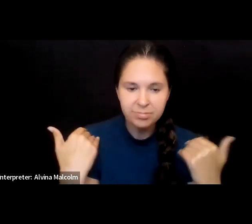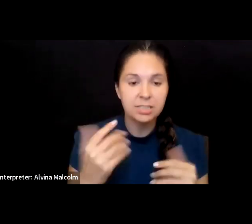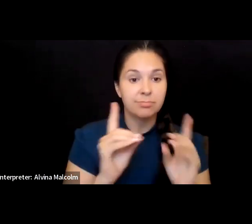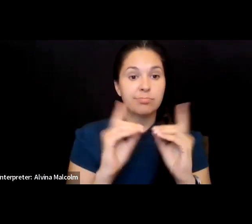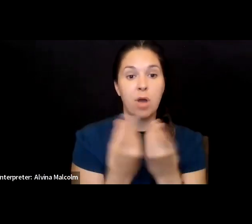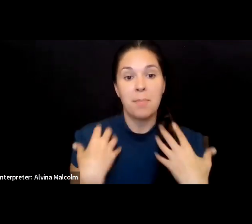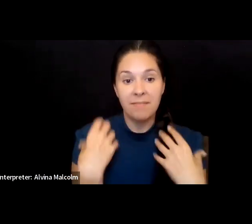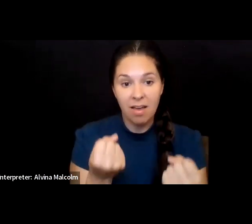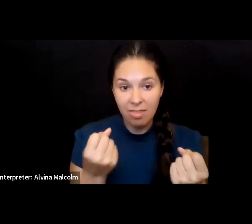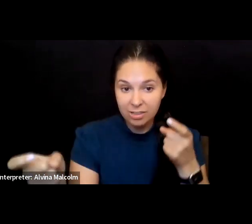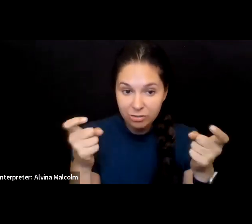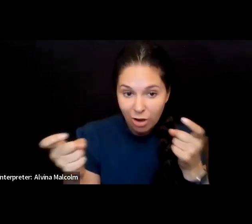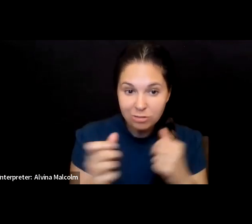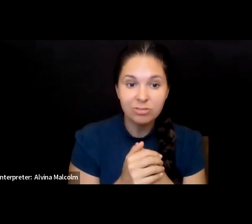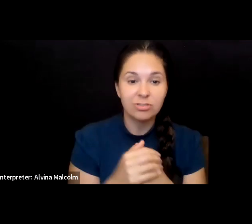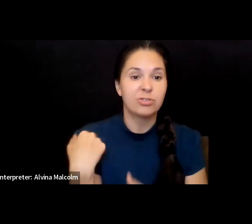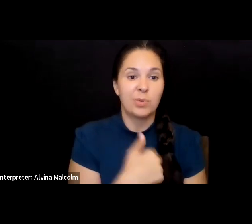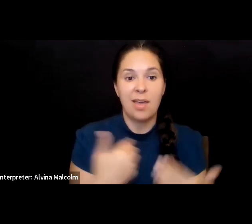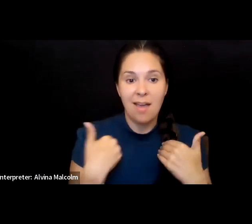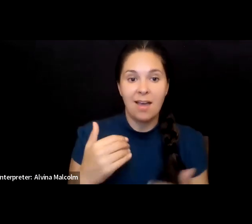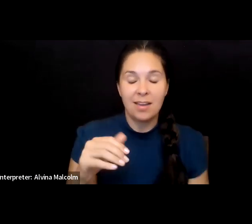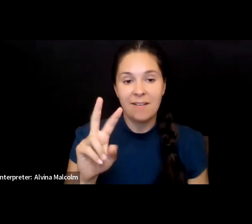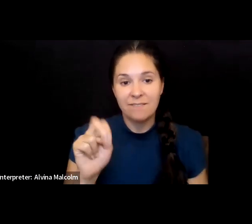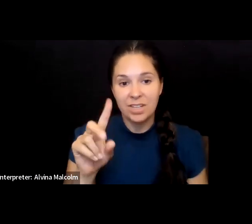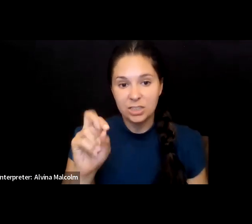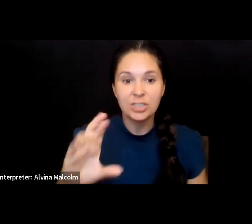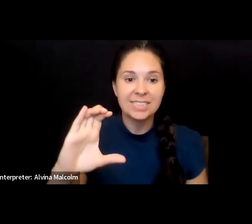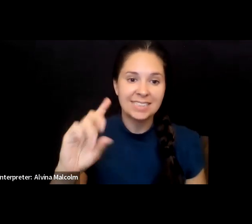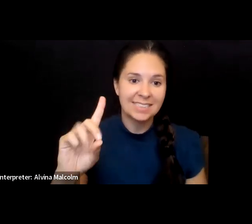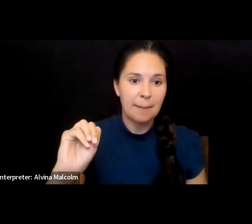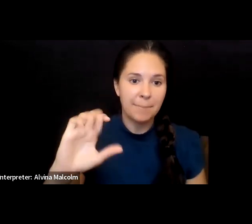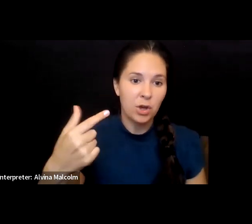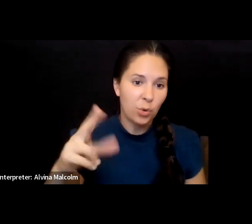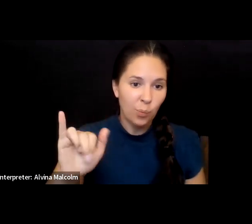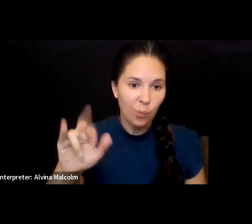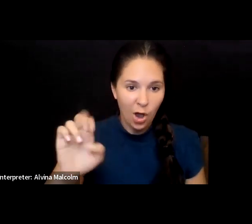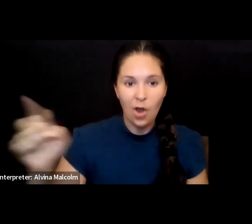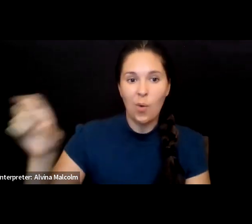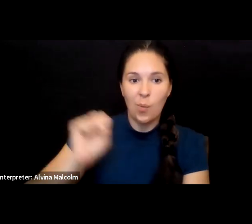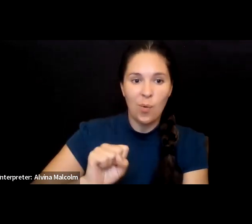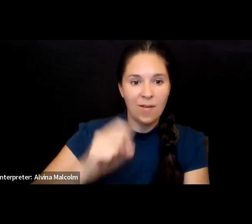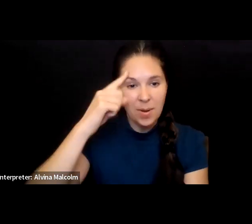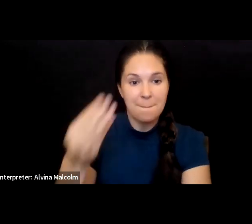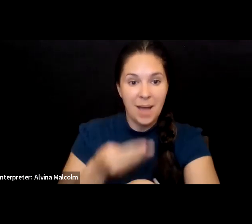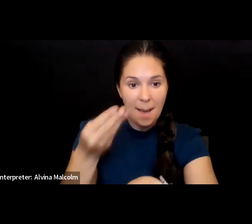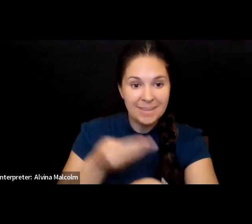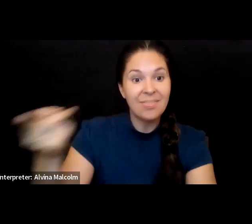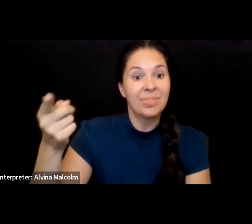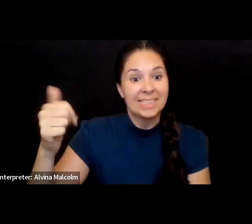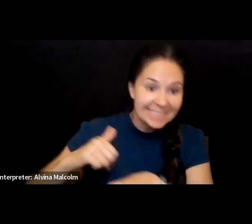vaccine sites. They had multiple days that they would do this, and they would have the department of health was in